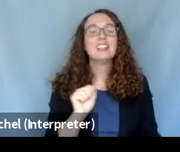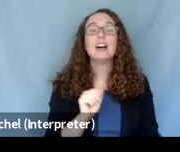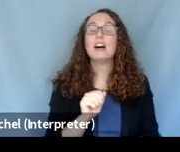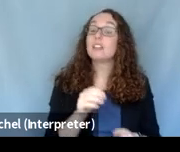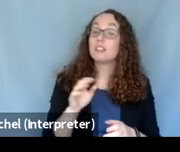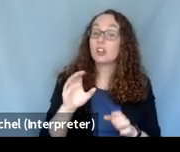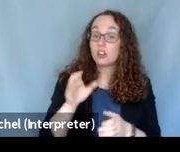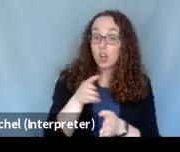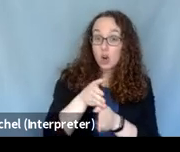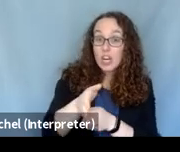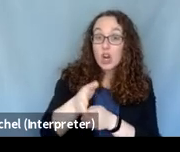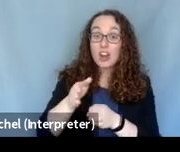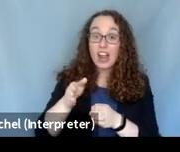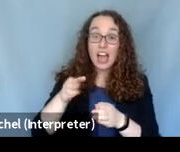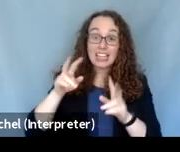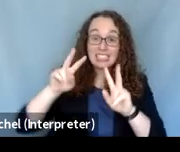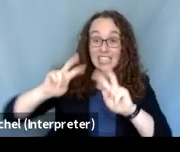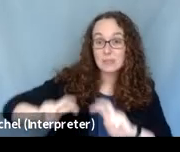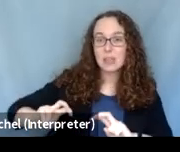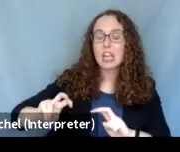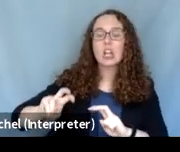what your skills, your interests, your values...